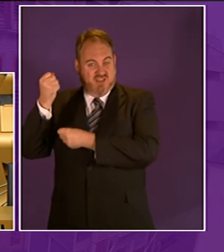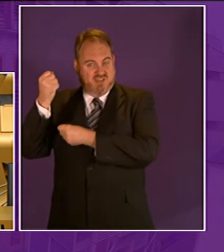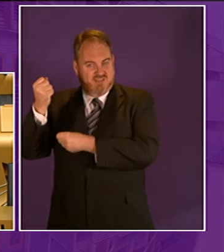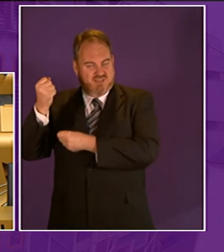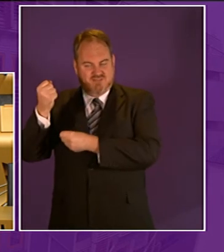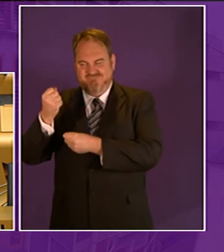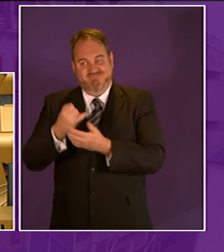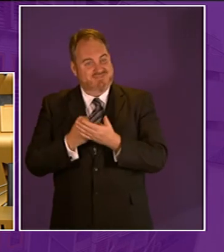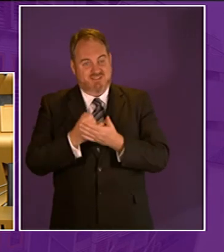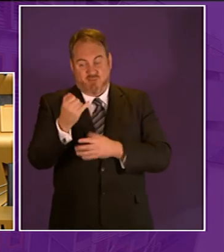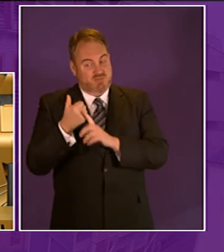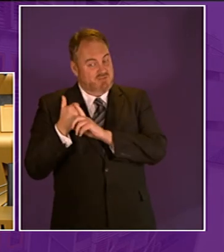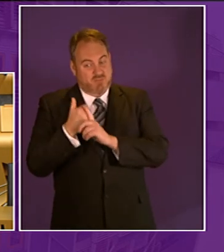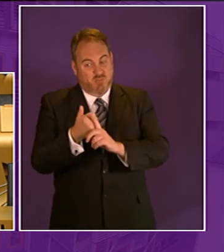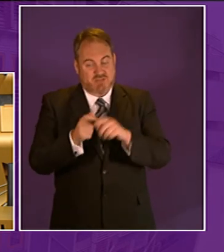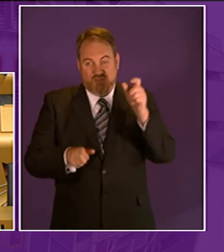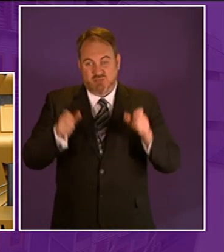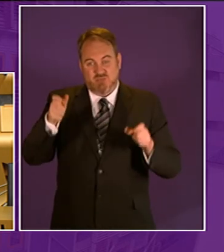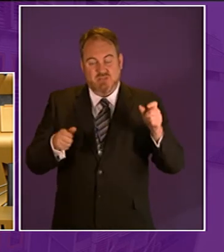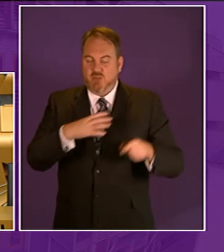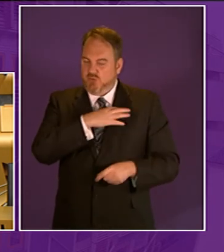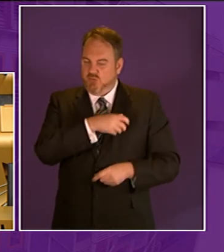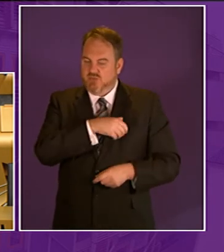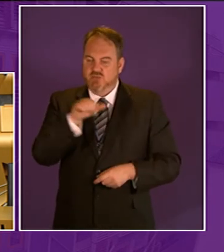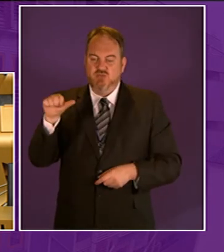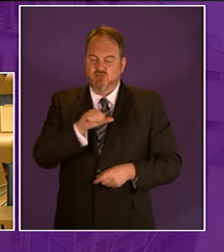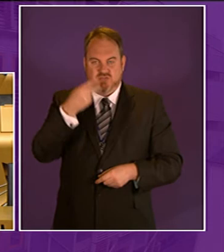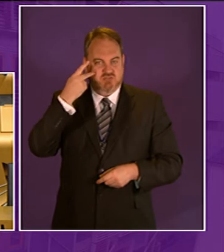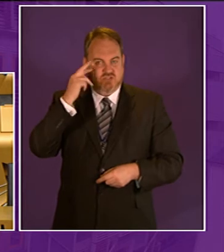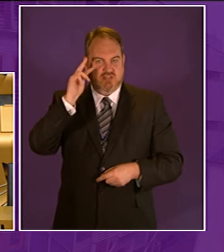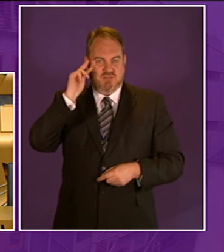that the union should call it off immediately and apologise for the harm that its action